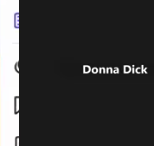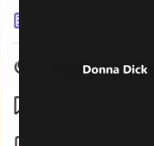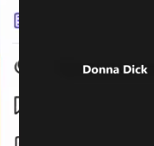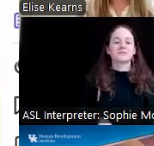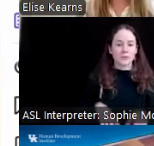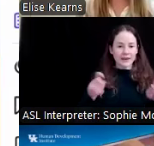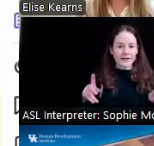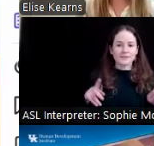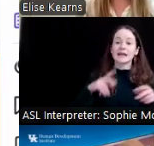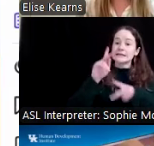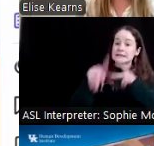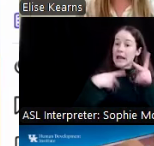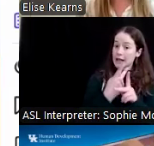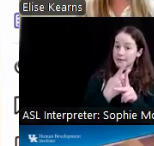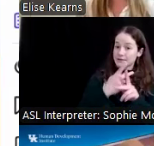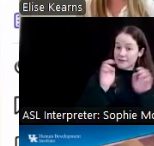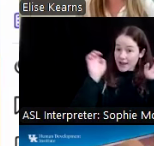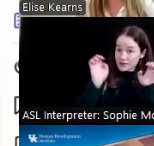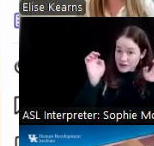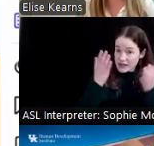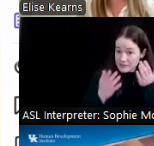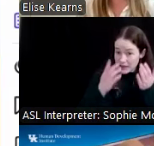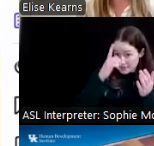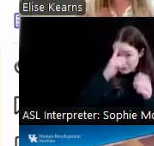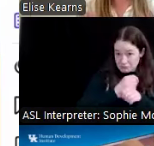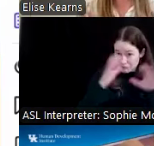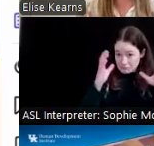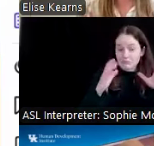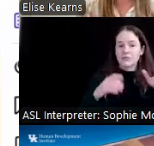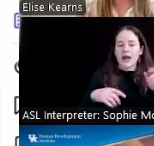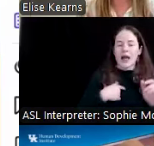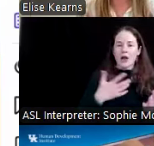exercise that you might think about. And I also want to instead of calling it exercise, I could say physical activity